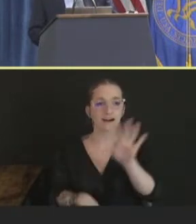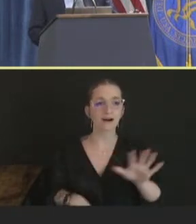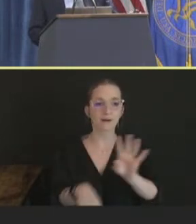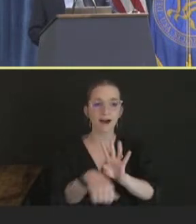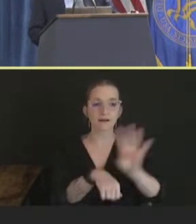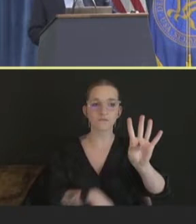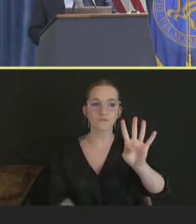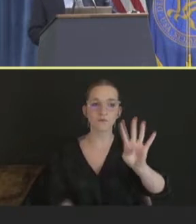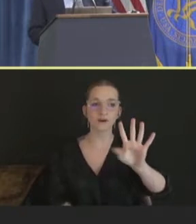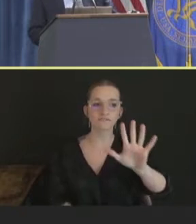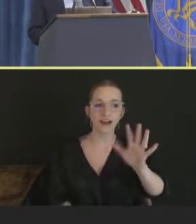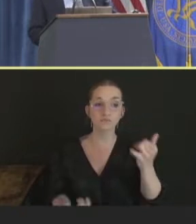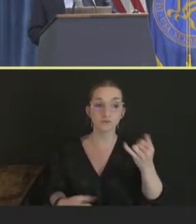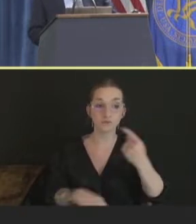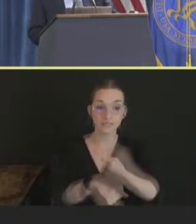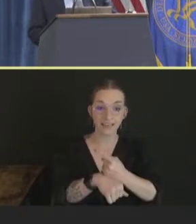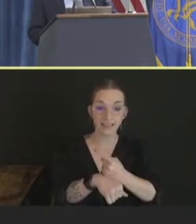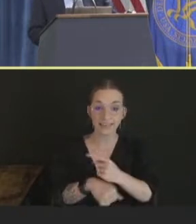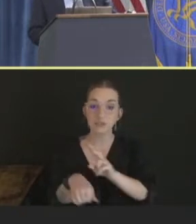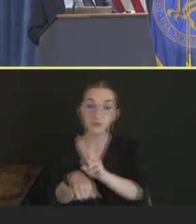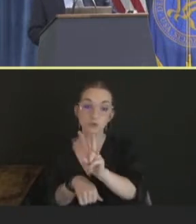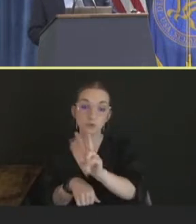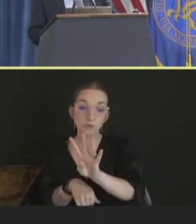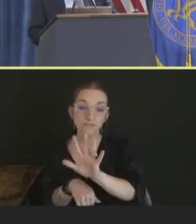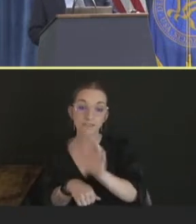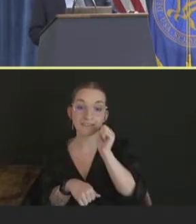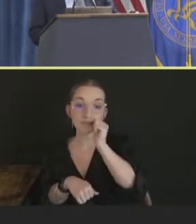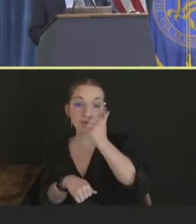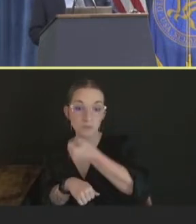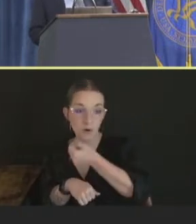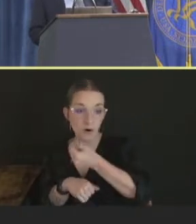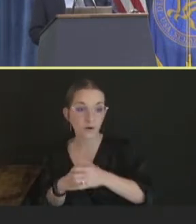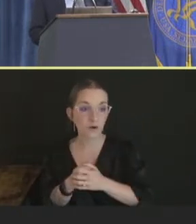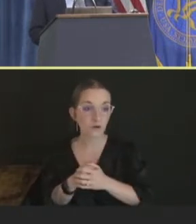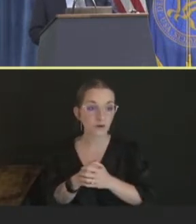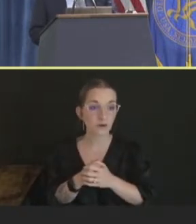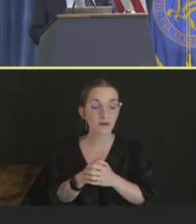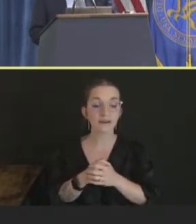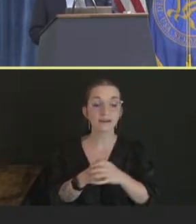and 2:45 p.m. tomorrow. Public comments are not a question-and-answer session.